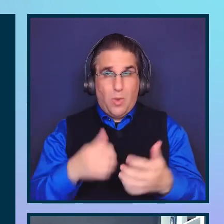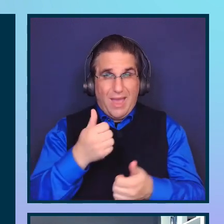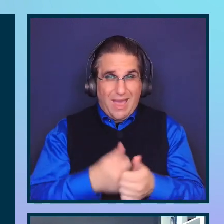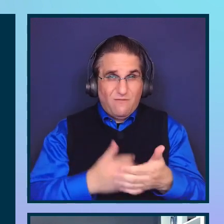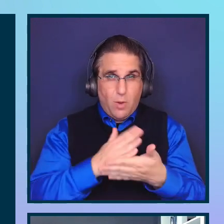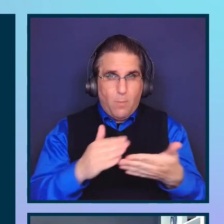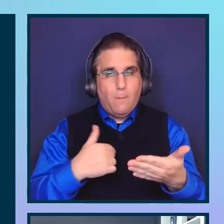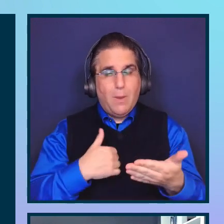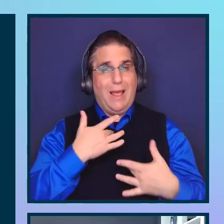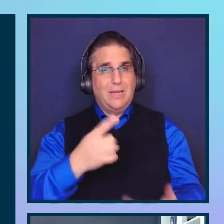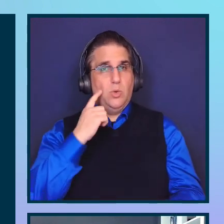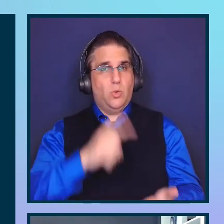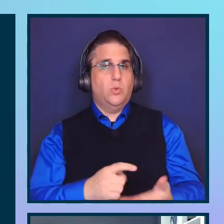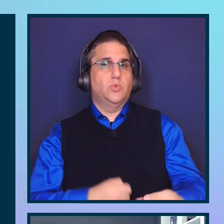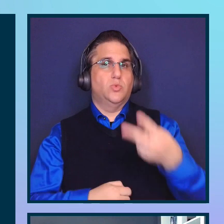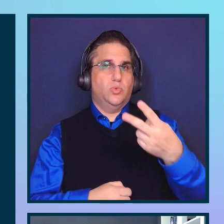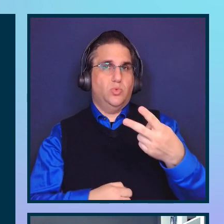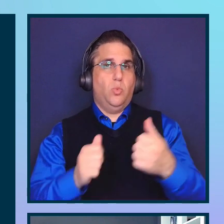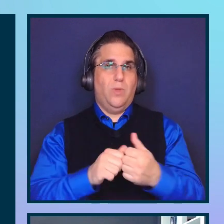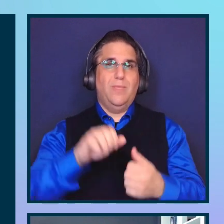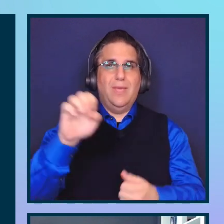in eCommerce websites that are kind of like blockers